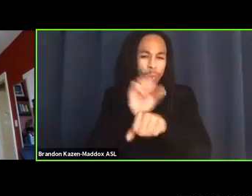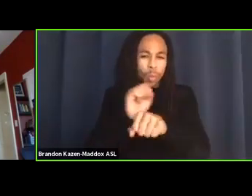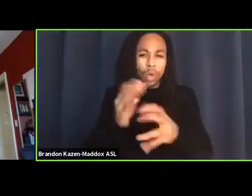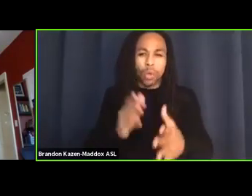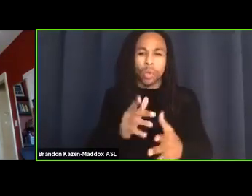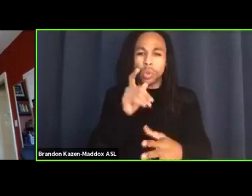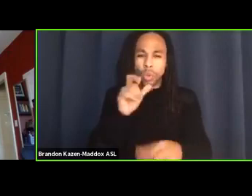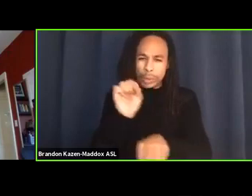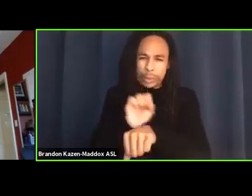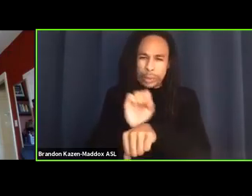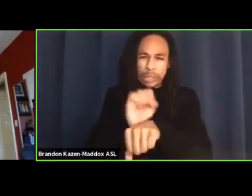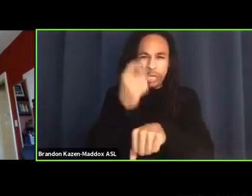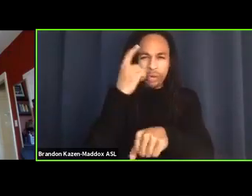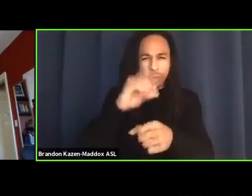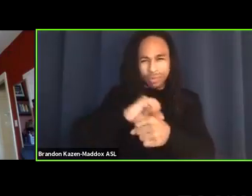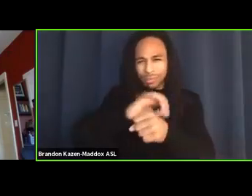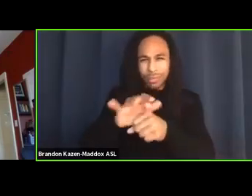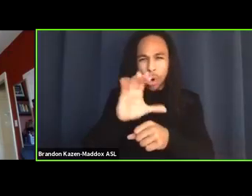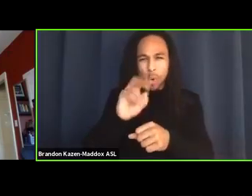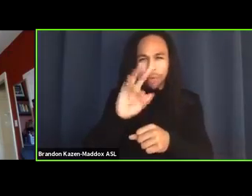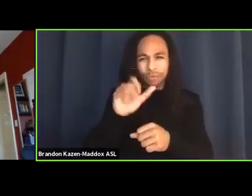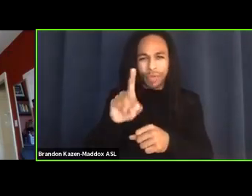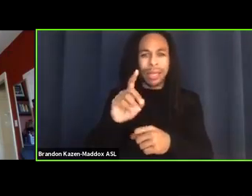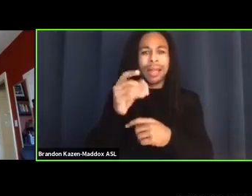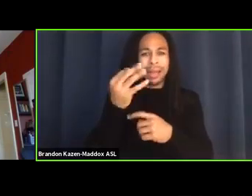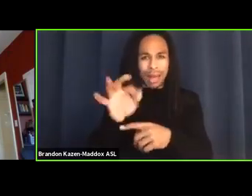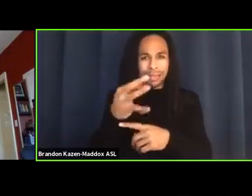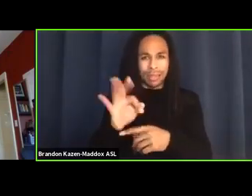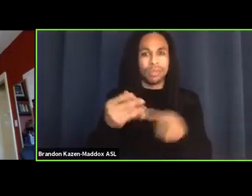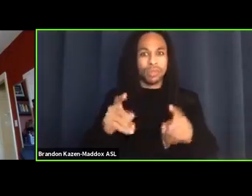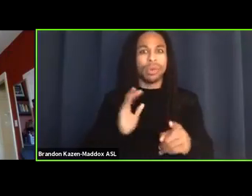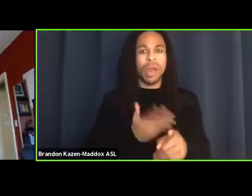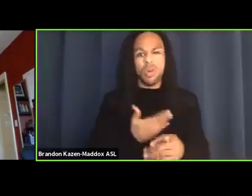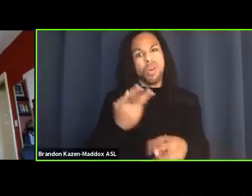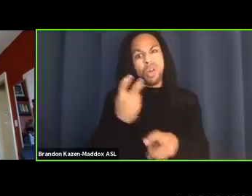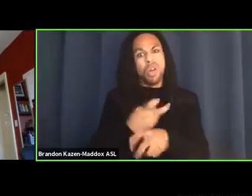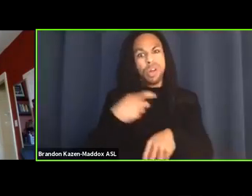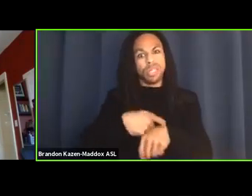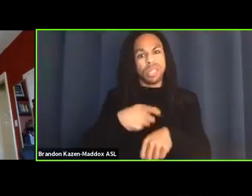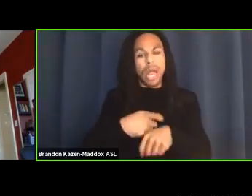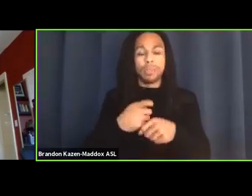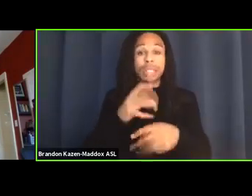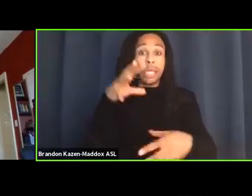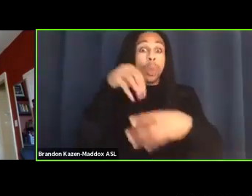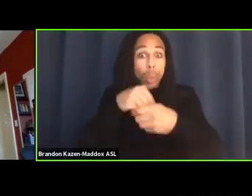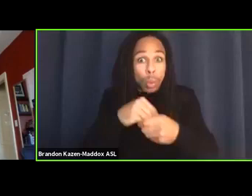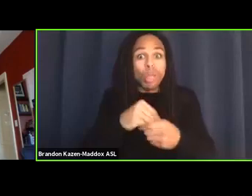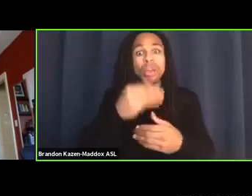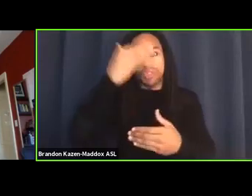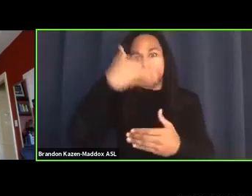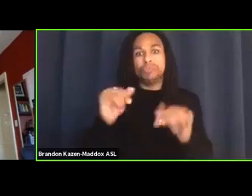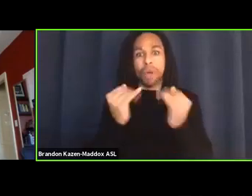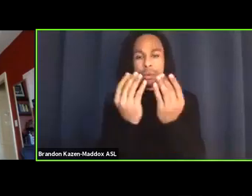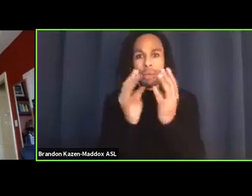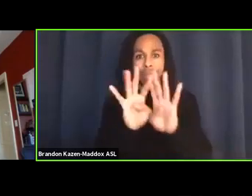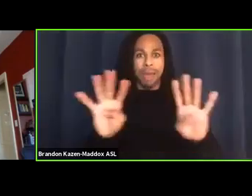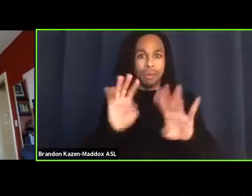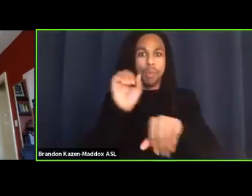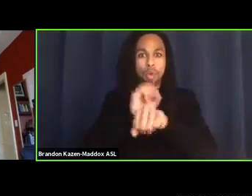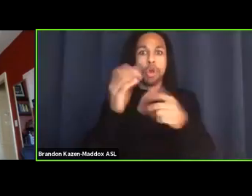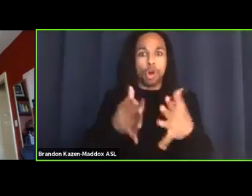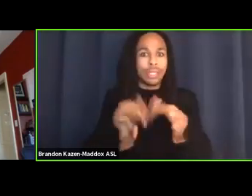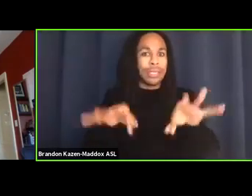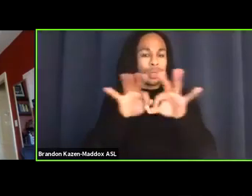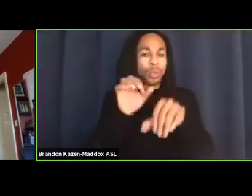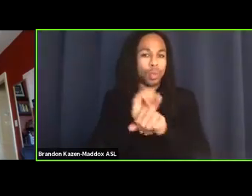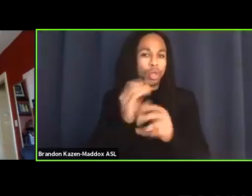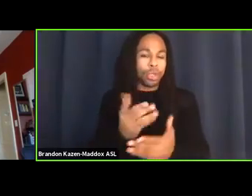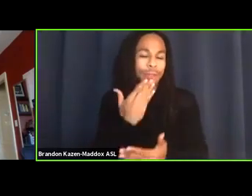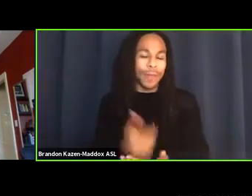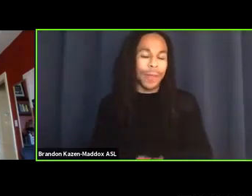fight for justice. These areas of oppression have enacted and sustained its power overtime,